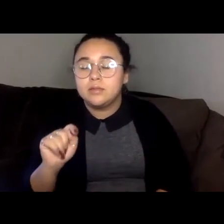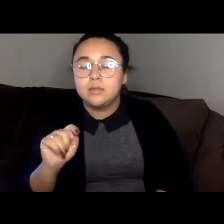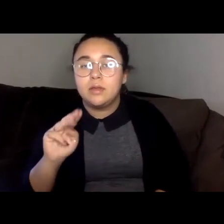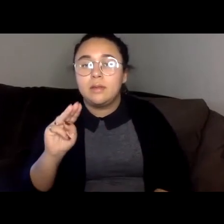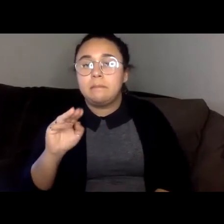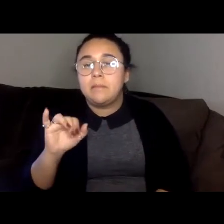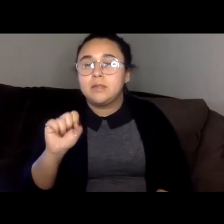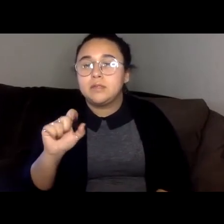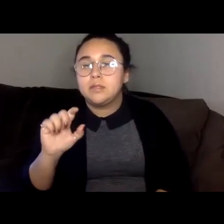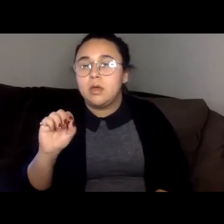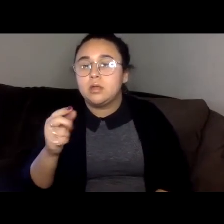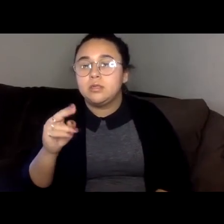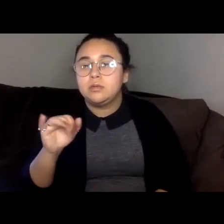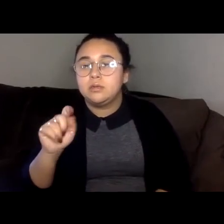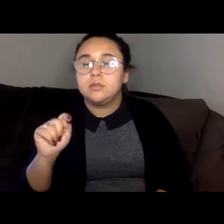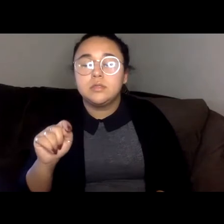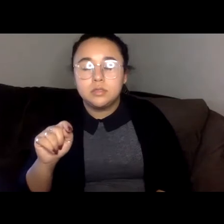the person will be removed from this event.